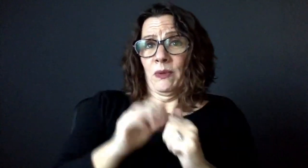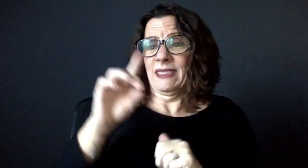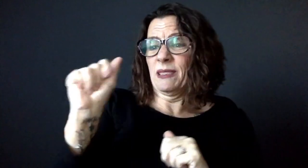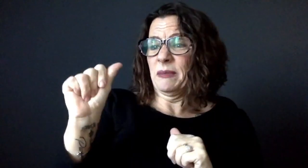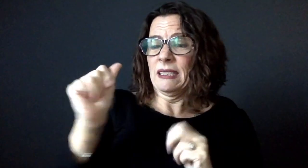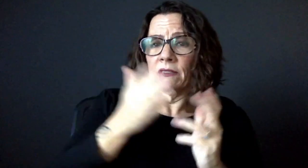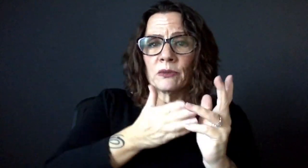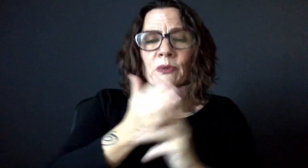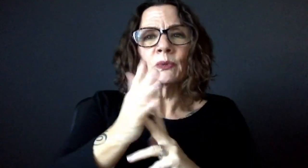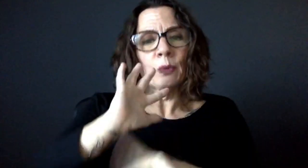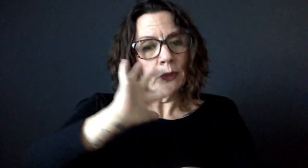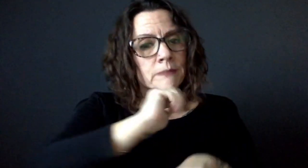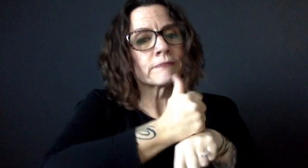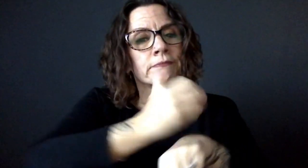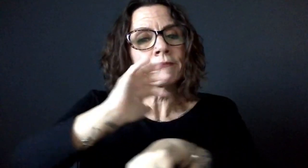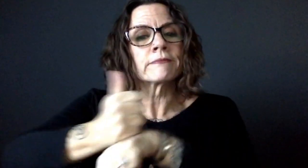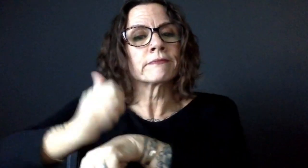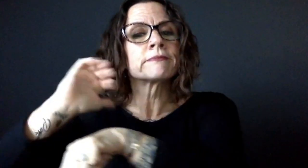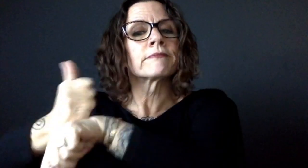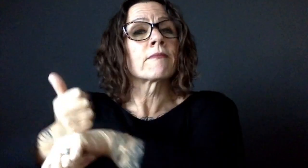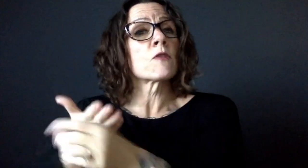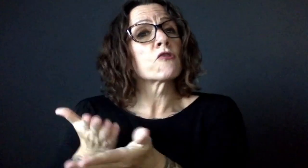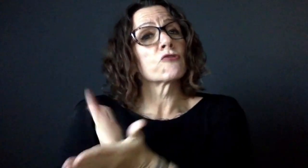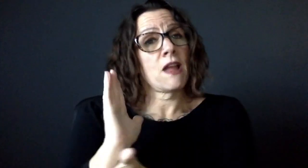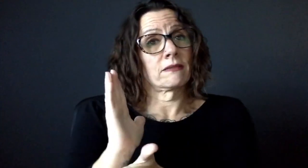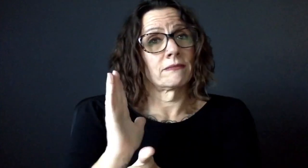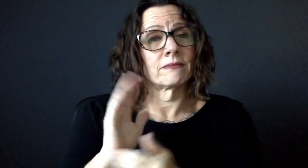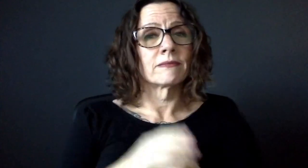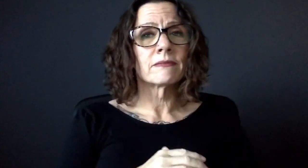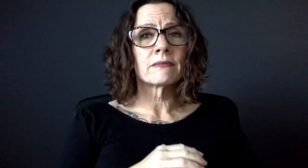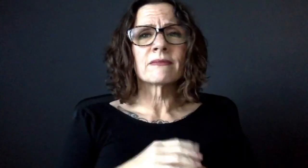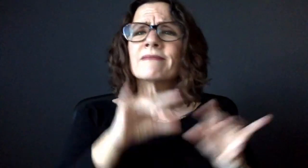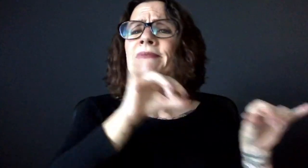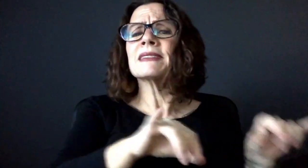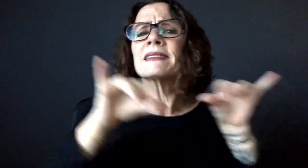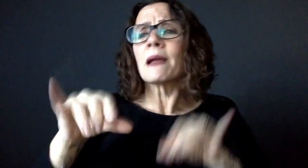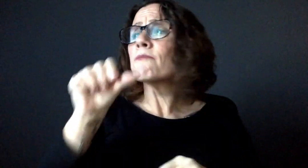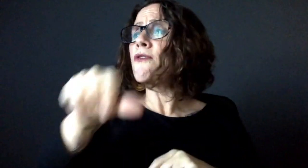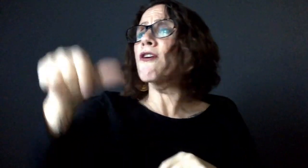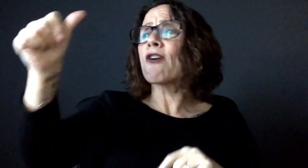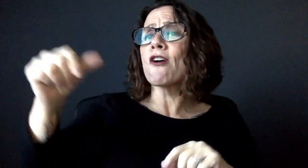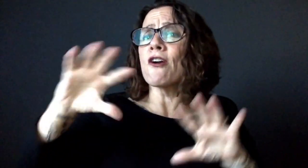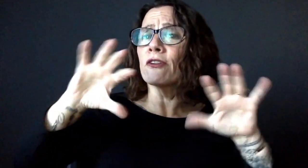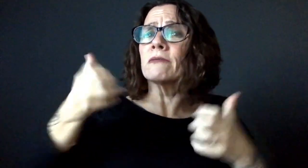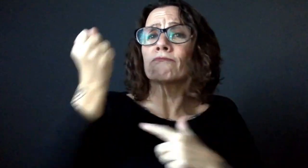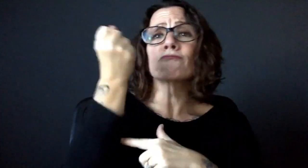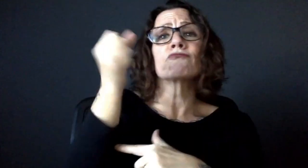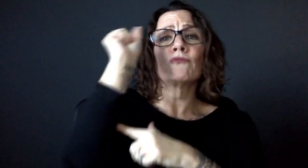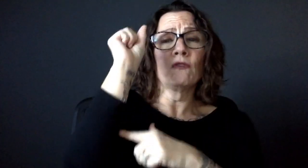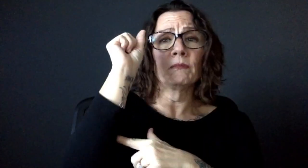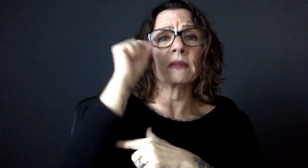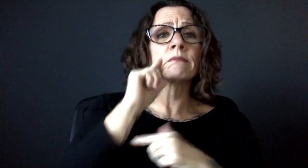with disabilities through the establishment of civil rights for people with disabilities. Like other movements,